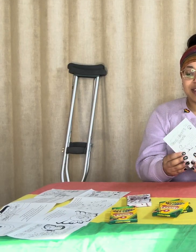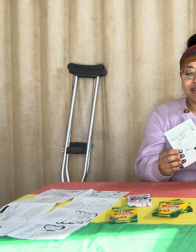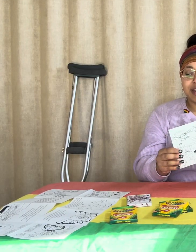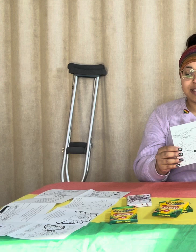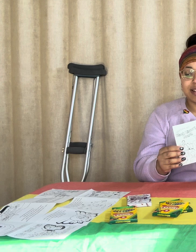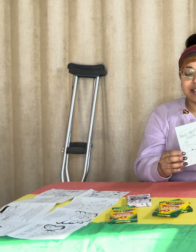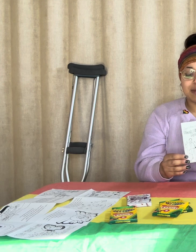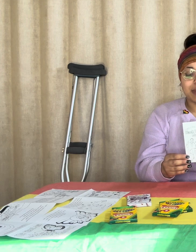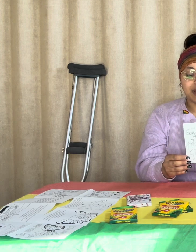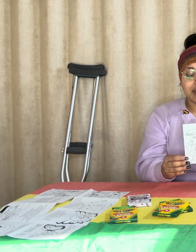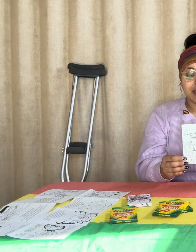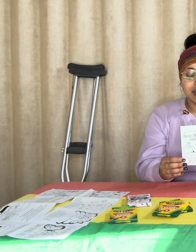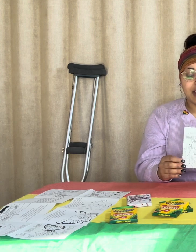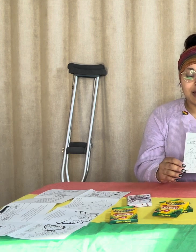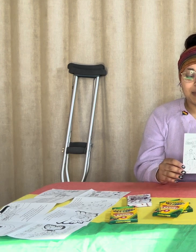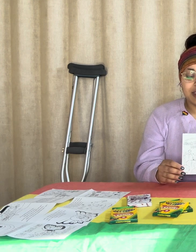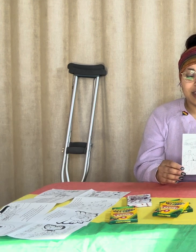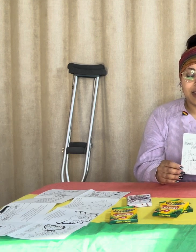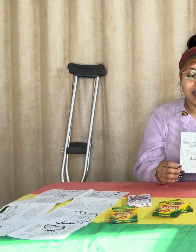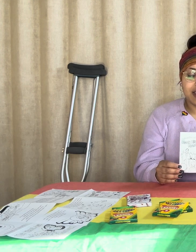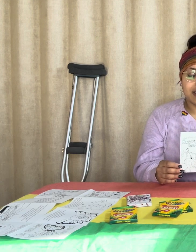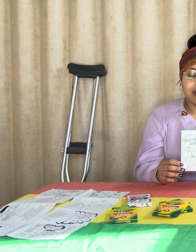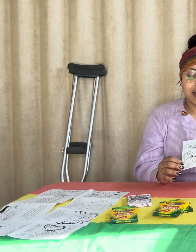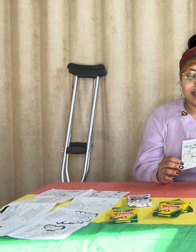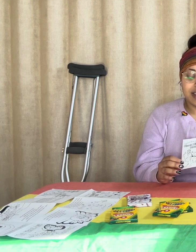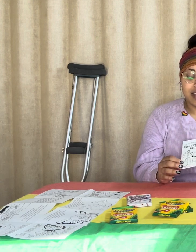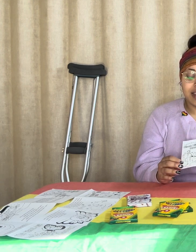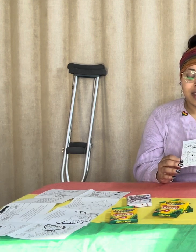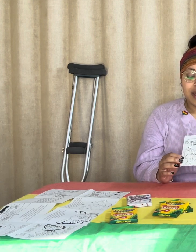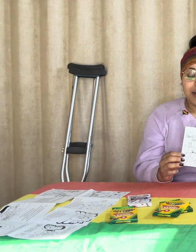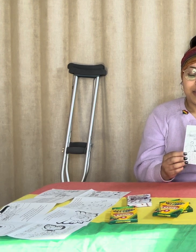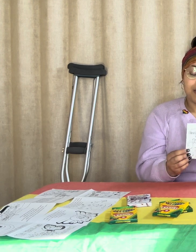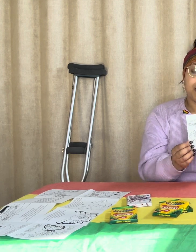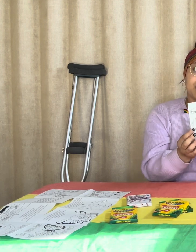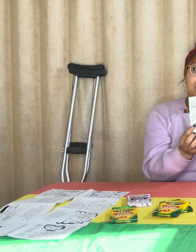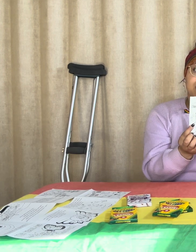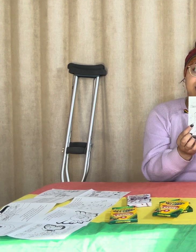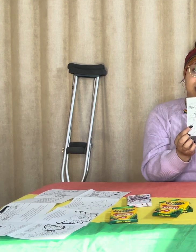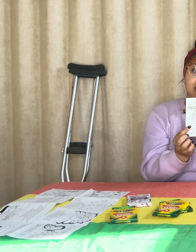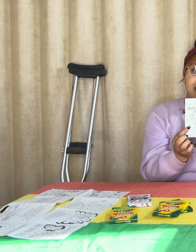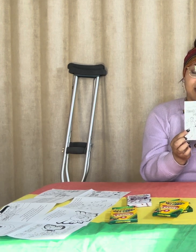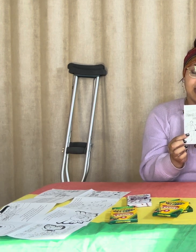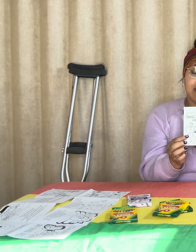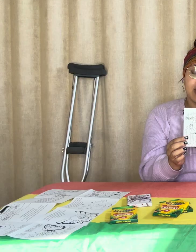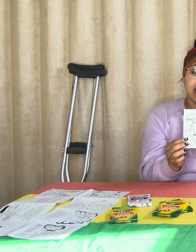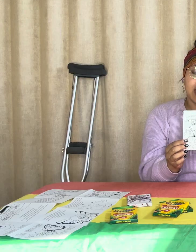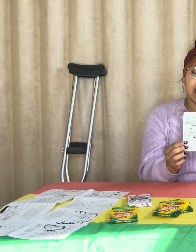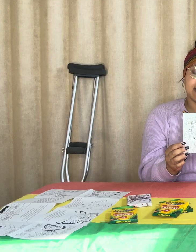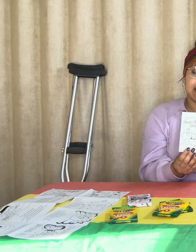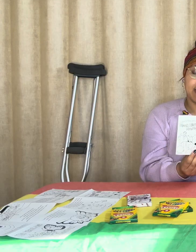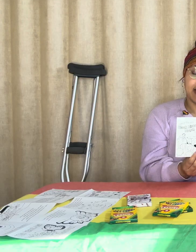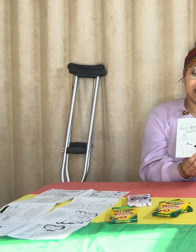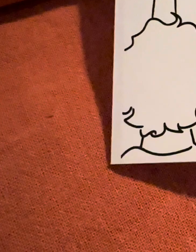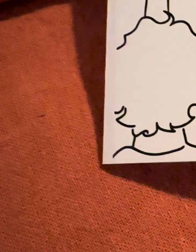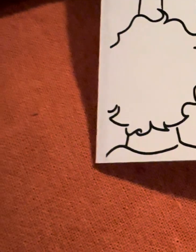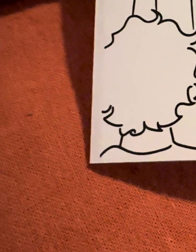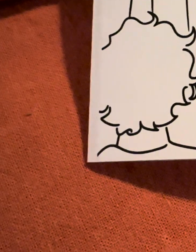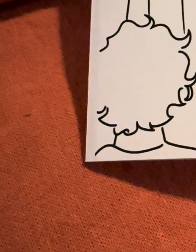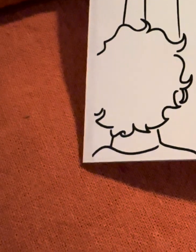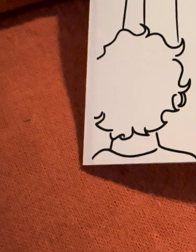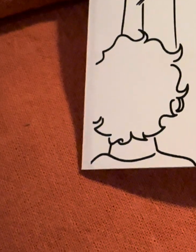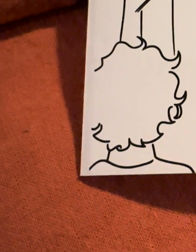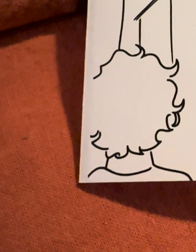the very start of the book here is you're going to see Martin Luther King giving a speech at the